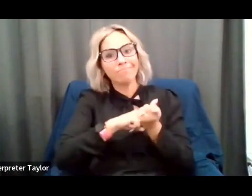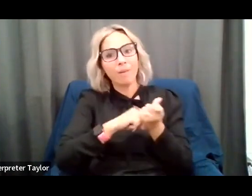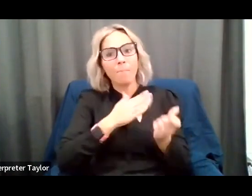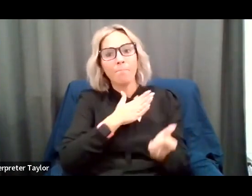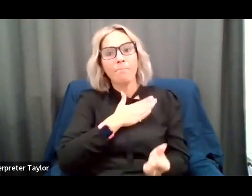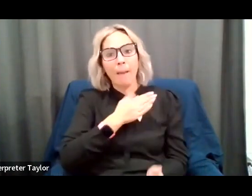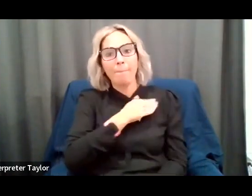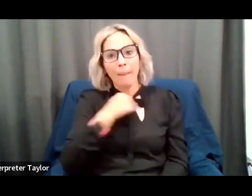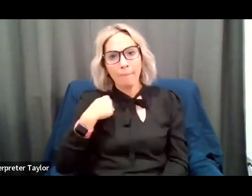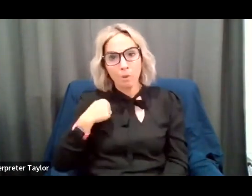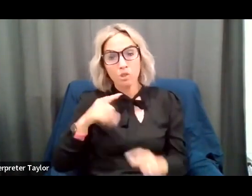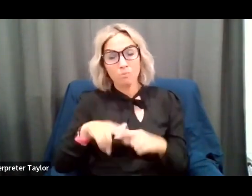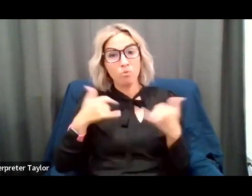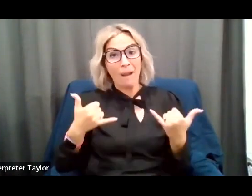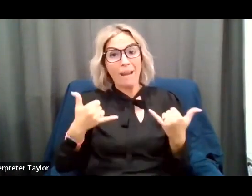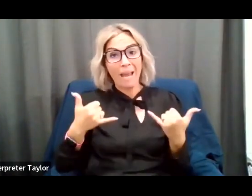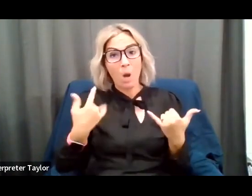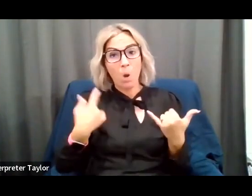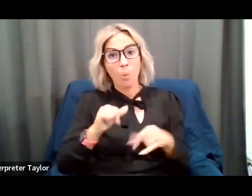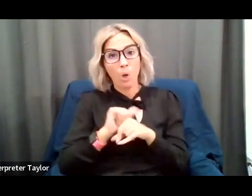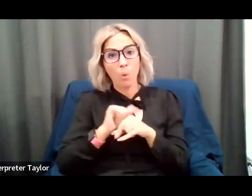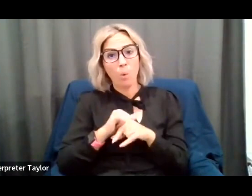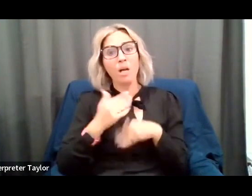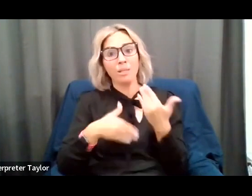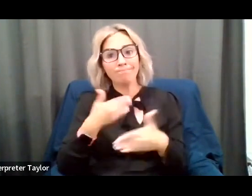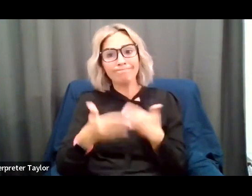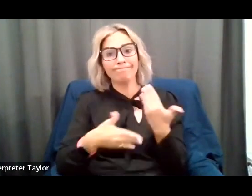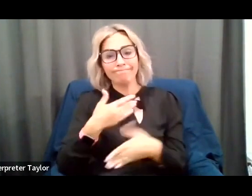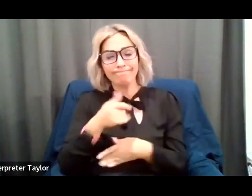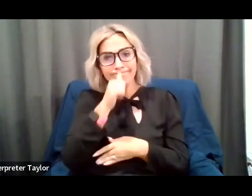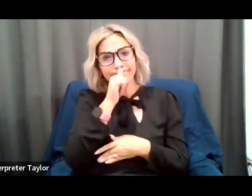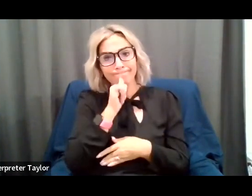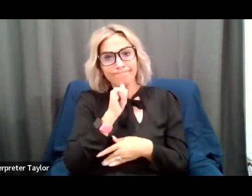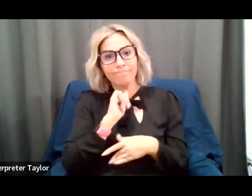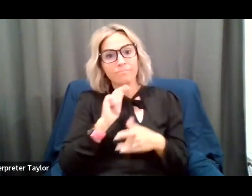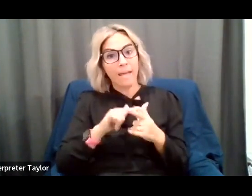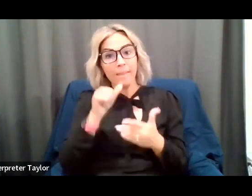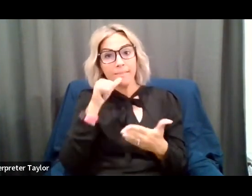But right now, we're working through this process and the letter being sent out,